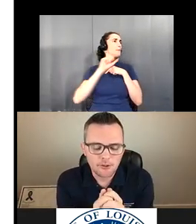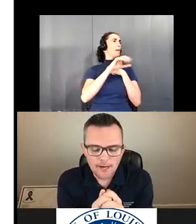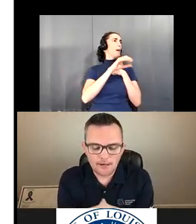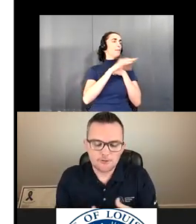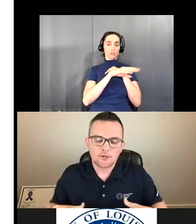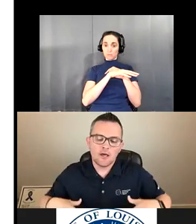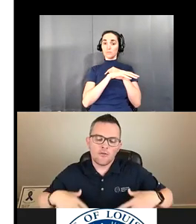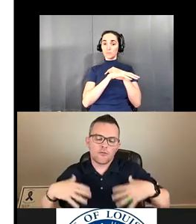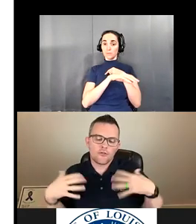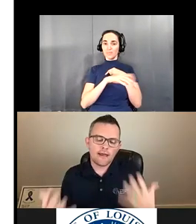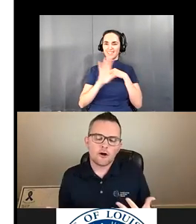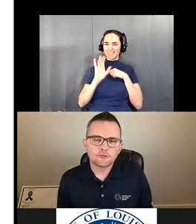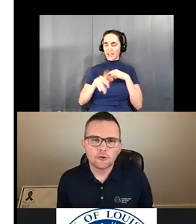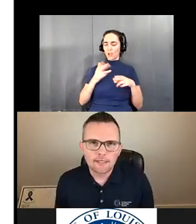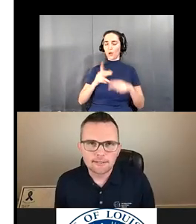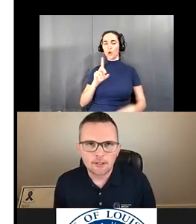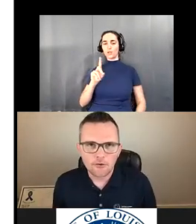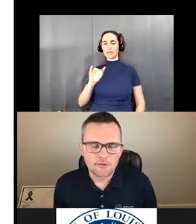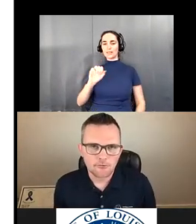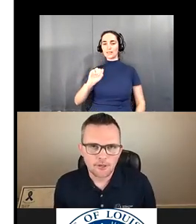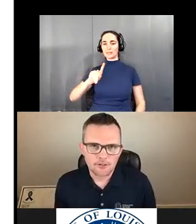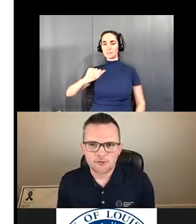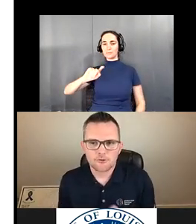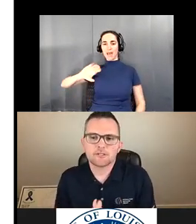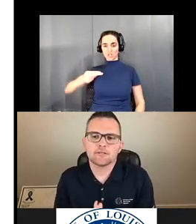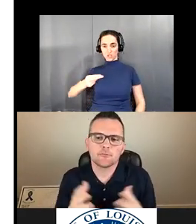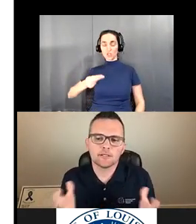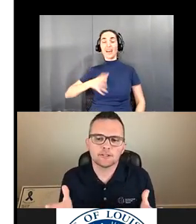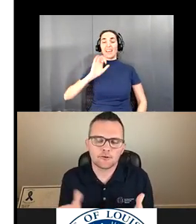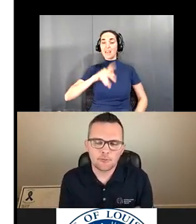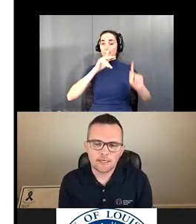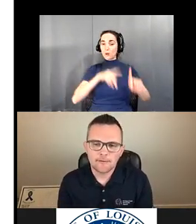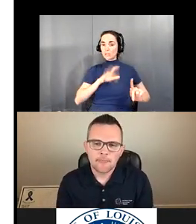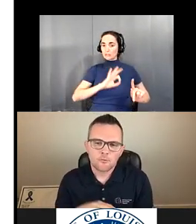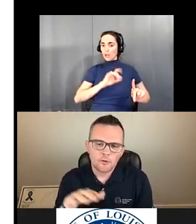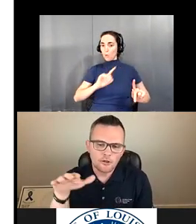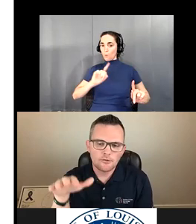your house. They also need to know this information so this information can be written on these